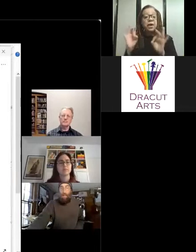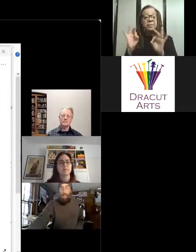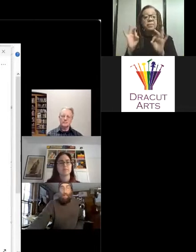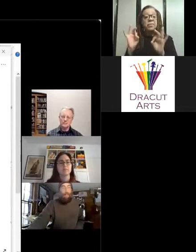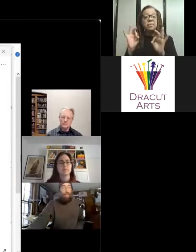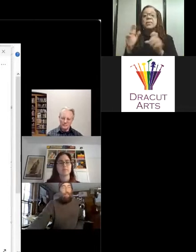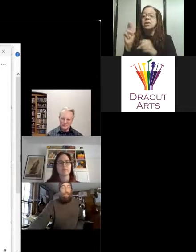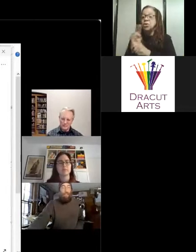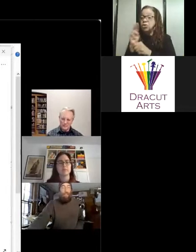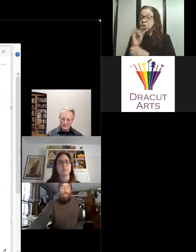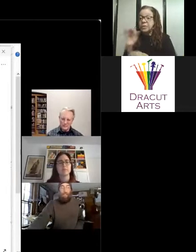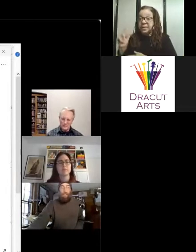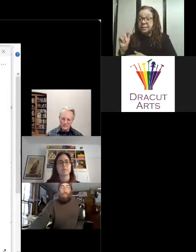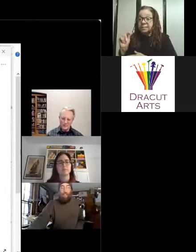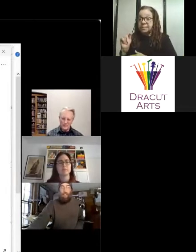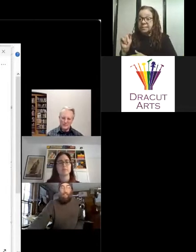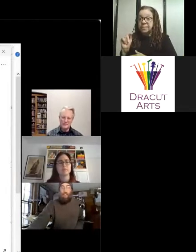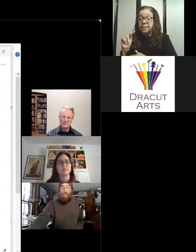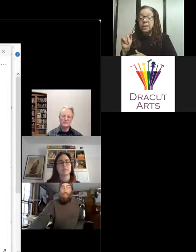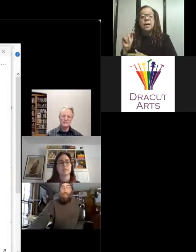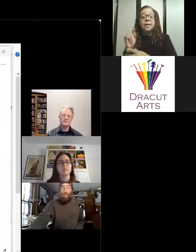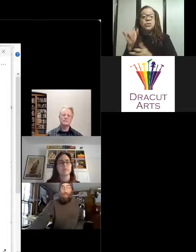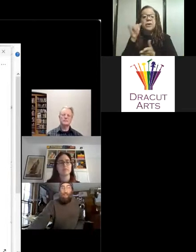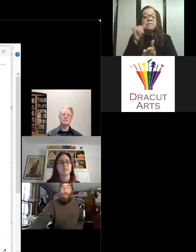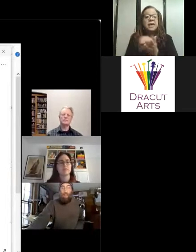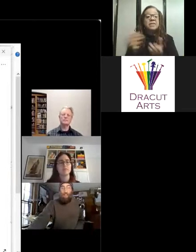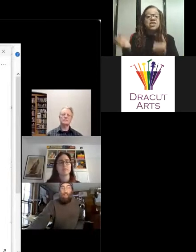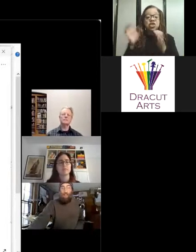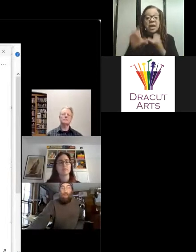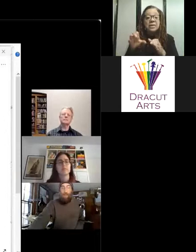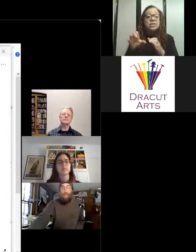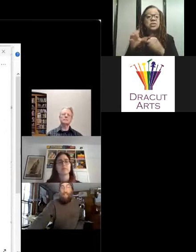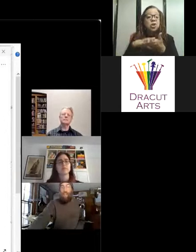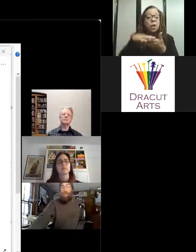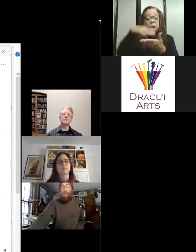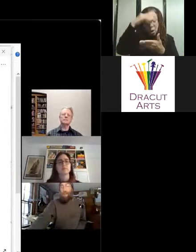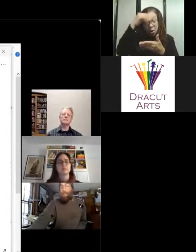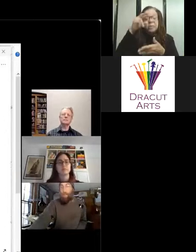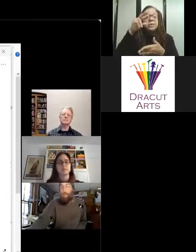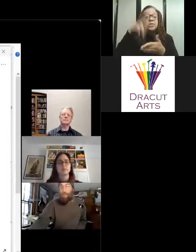IT." And if this guy has a chance to learn to read, and he learns to read, he can now read that poster.